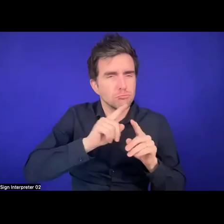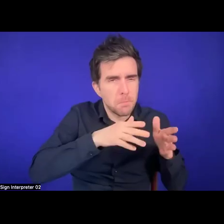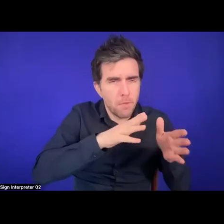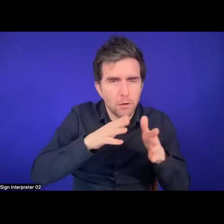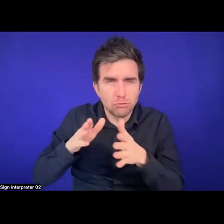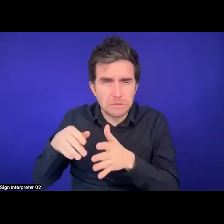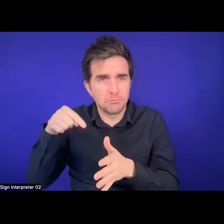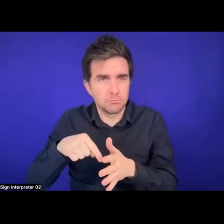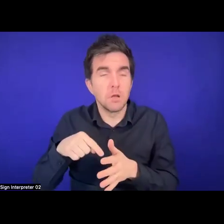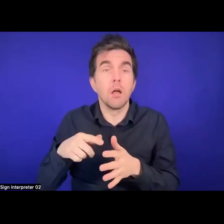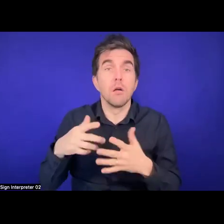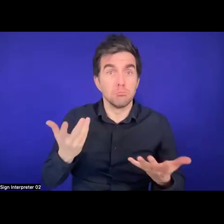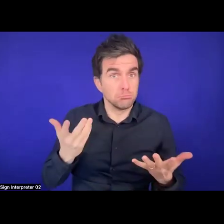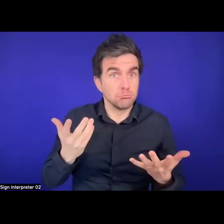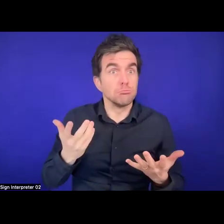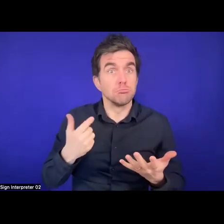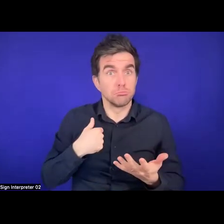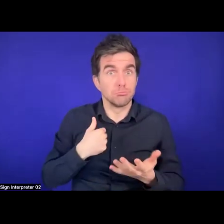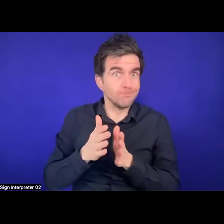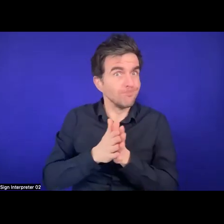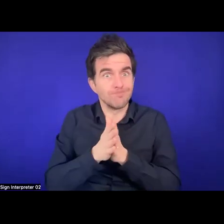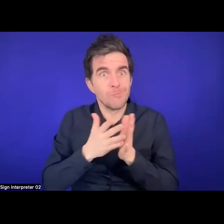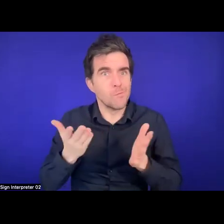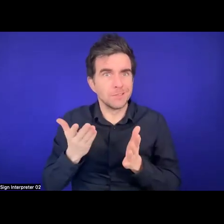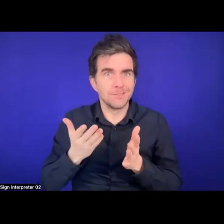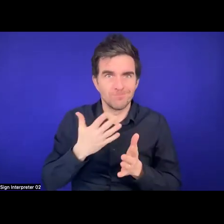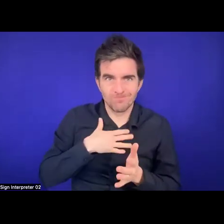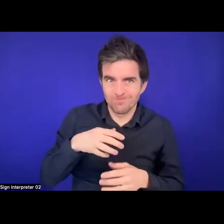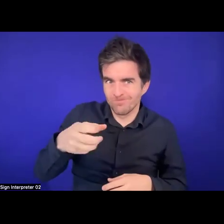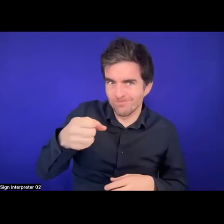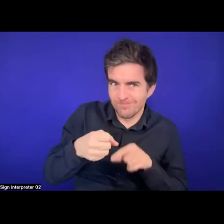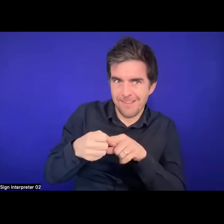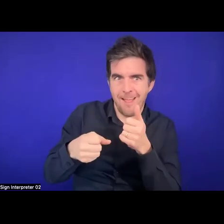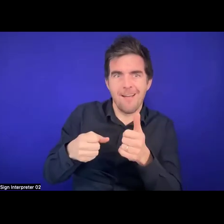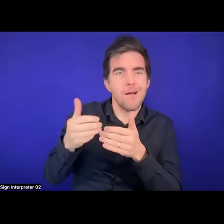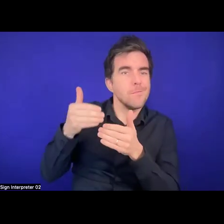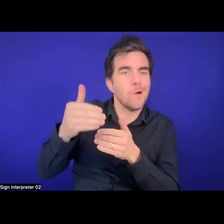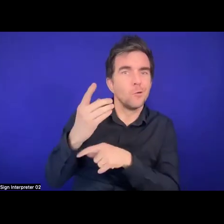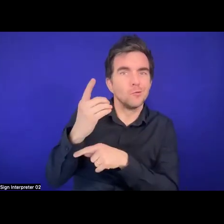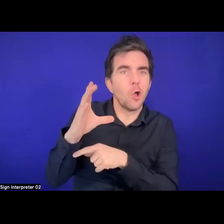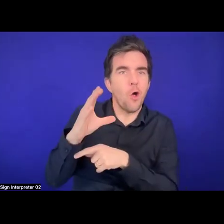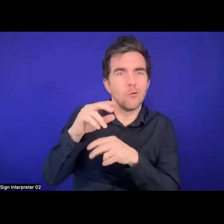city of Lisbon to develop research that will take a disability perspective to address